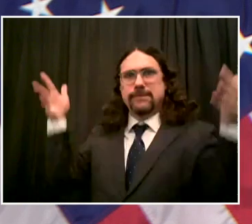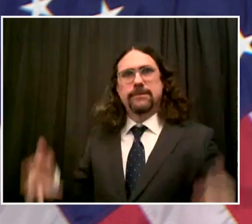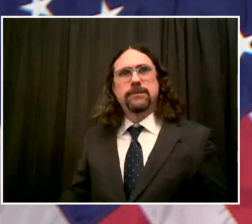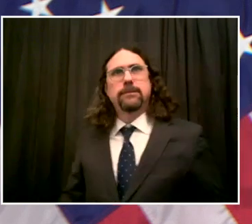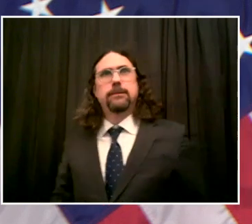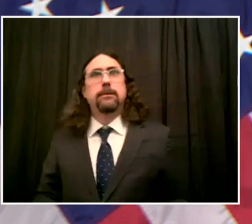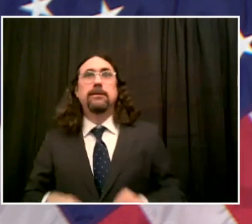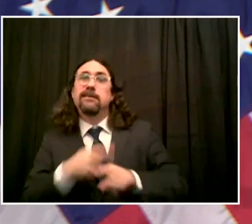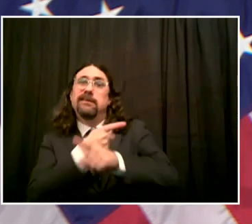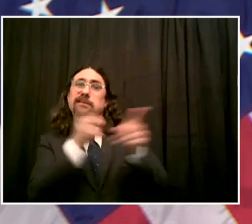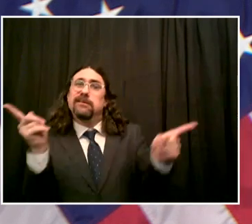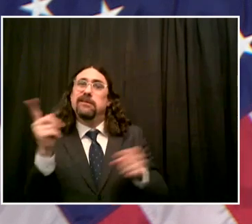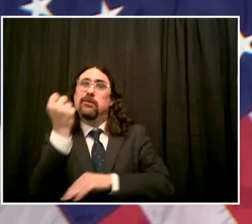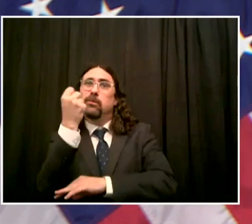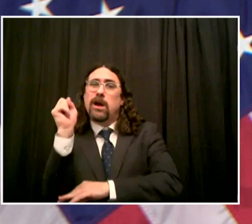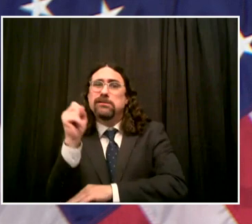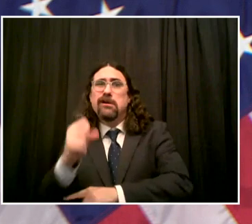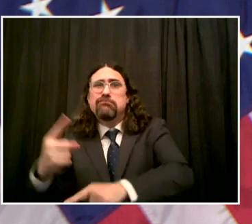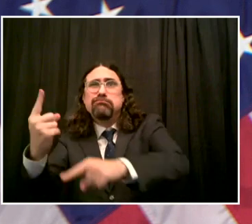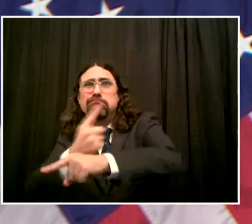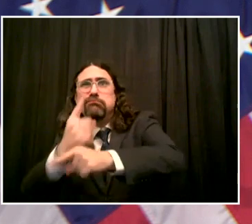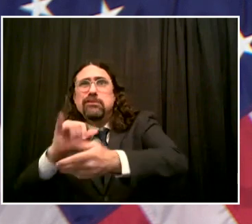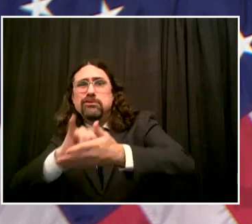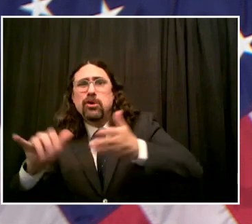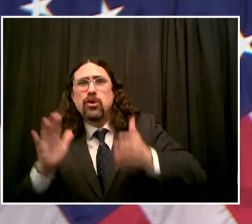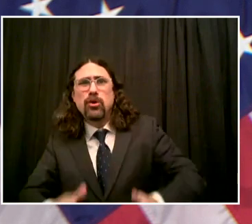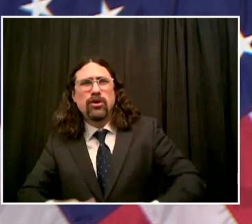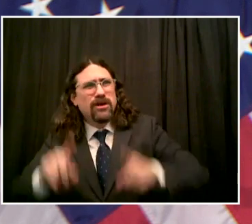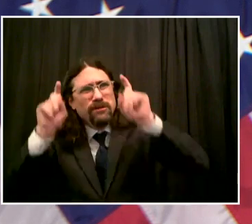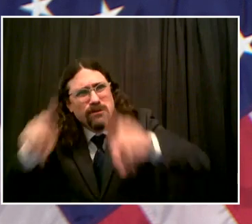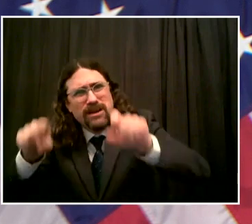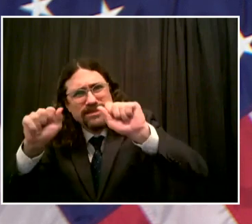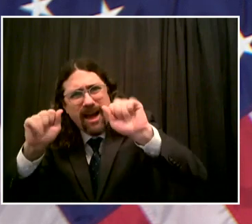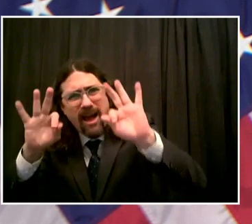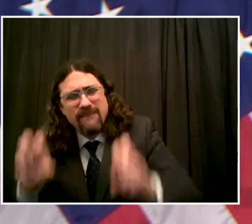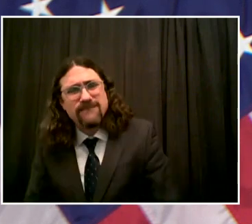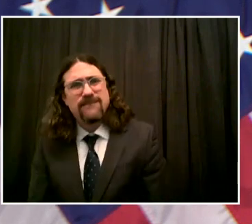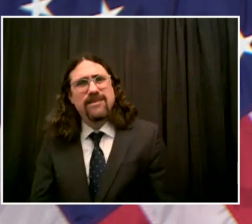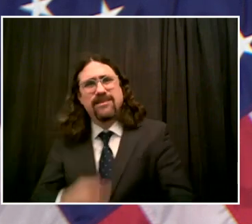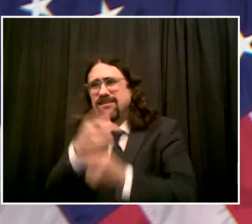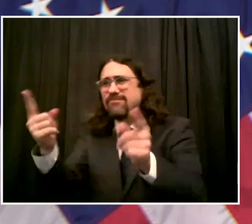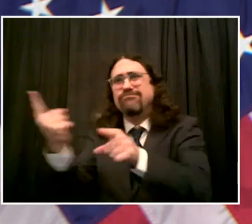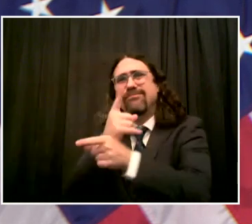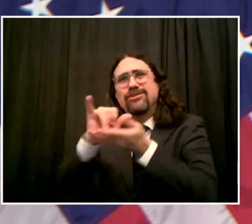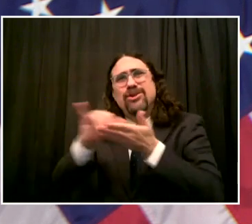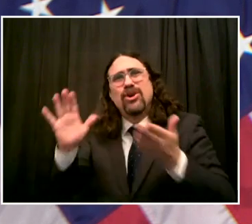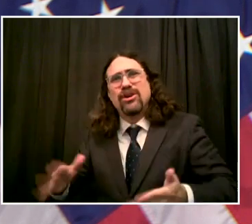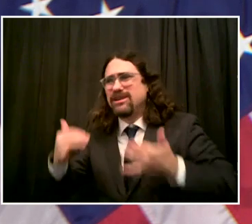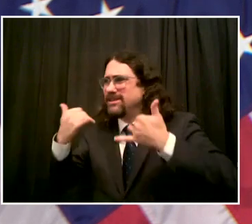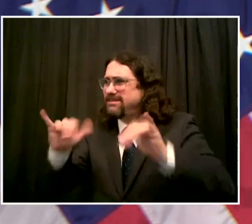POSSIBLE. WE WILL NEED ASSISTANCE. WE NEED CONSEQUENCES.